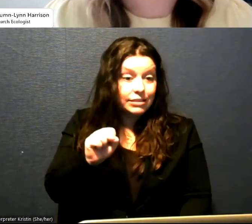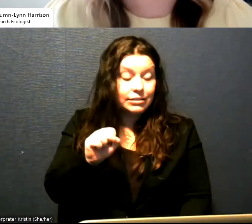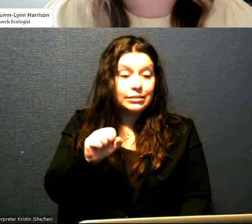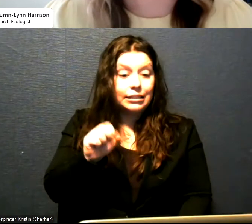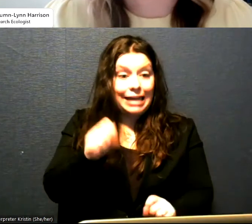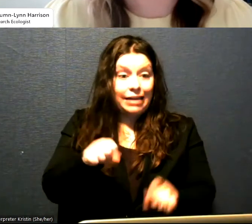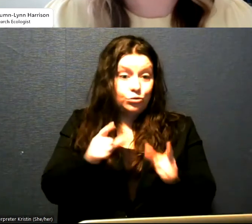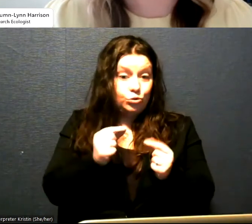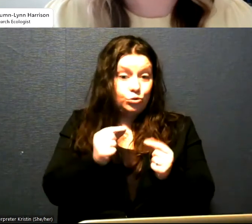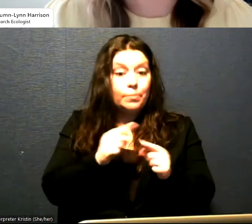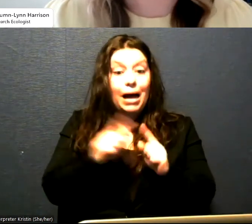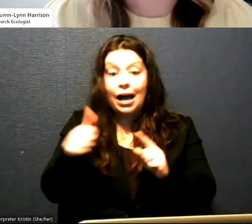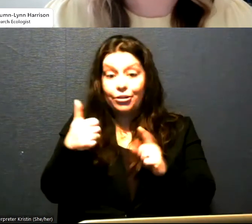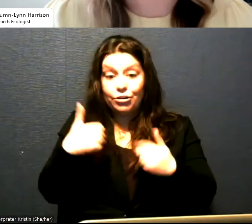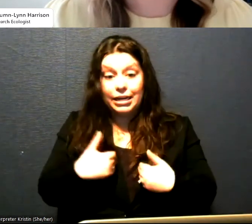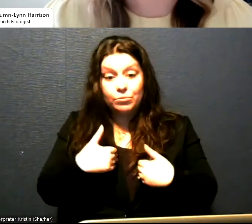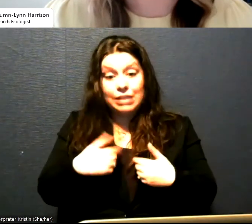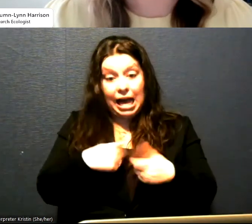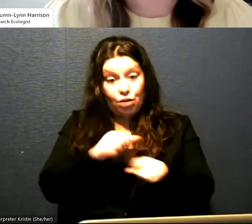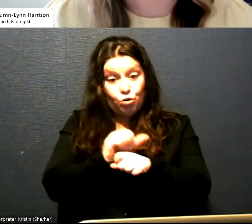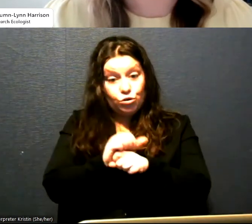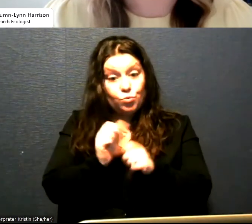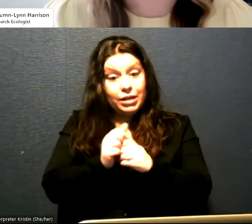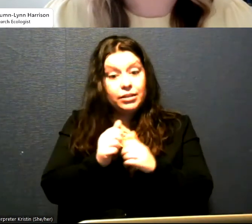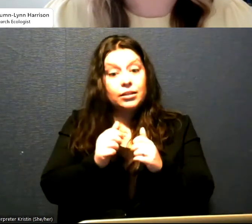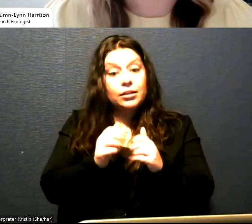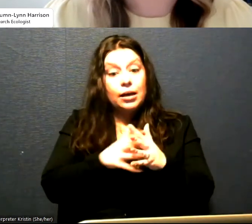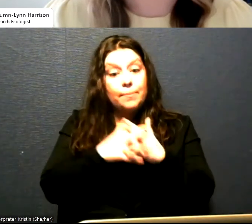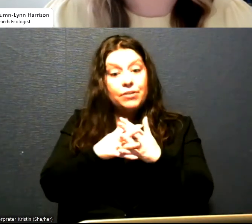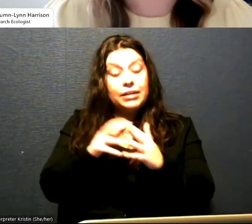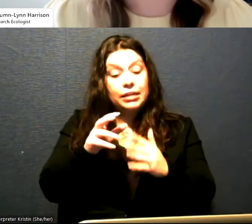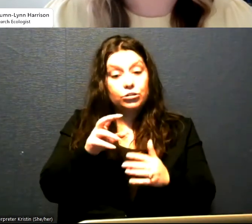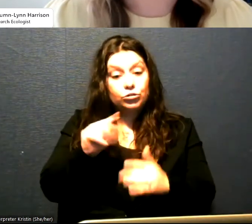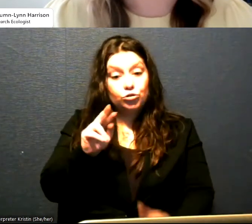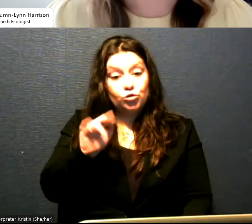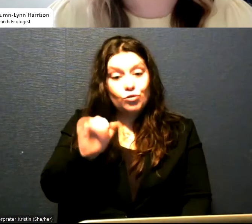Trail that I work with, so I actually am newer on American Trail. I had worked with elephants